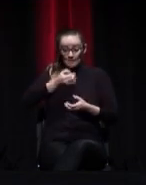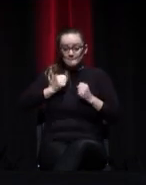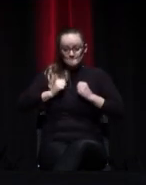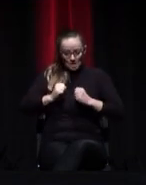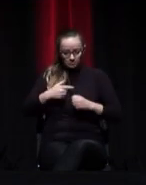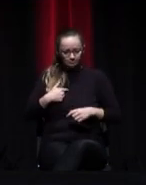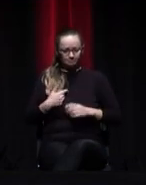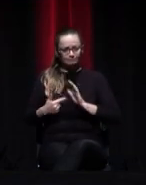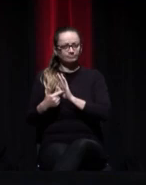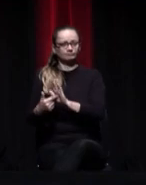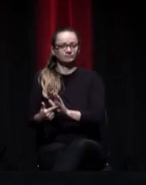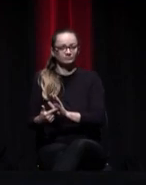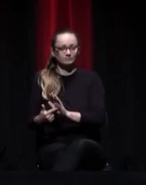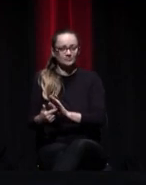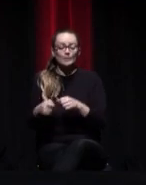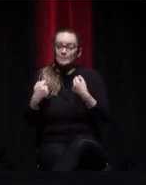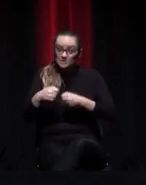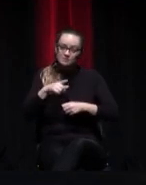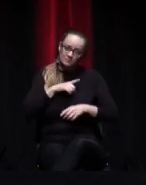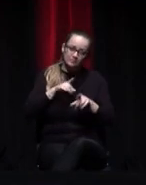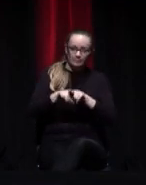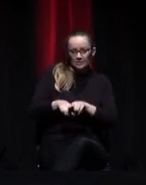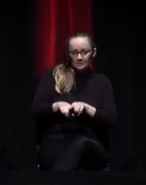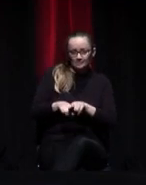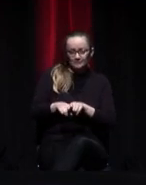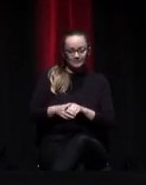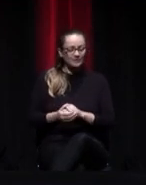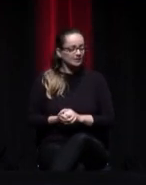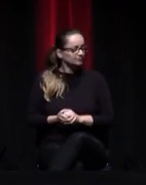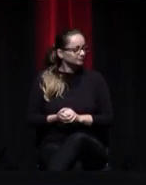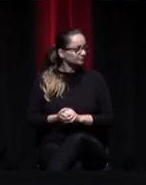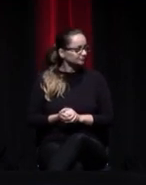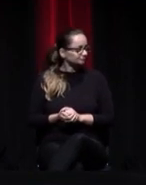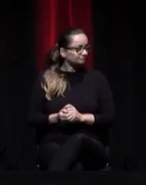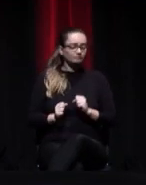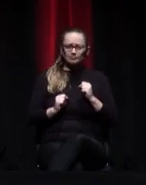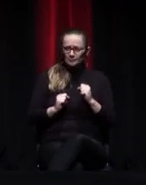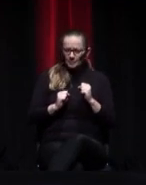So I must have one. I can try to formulate, but it's